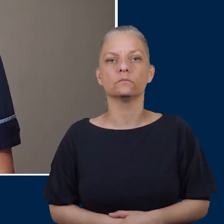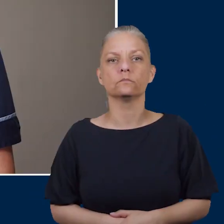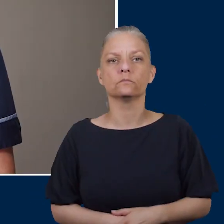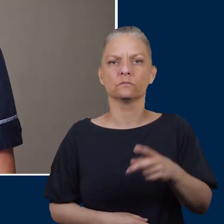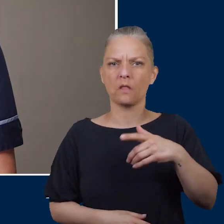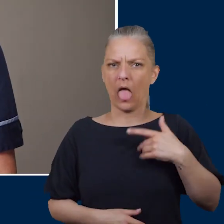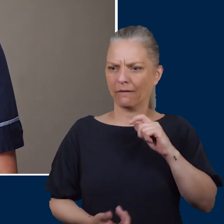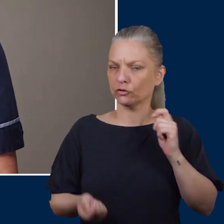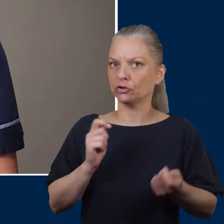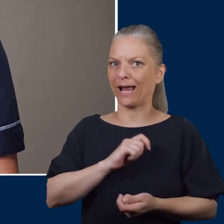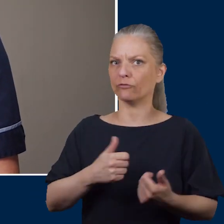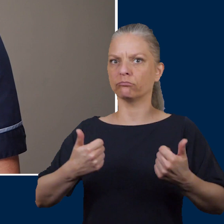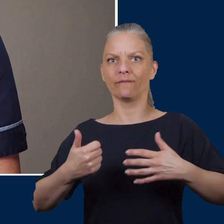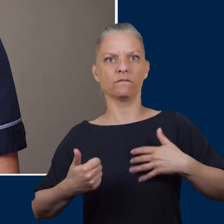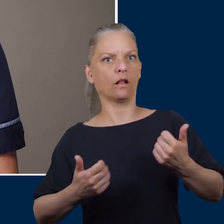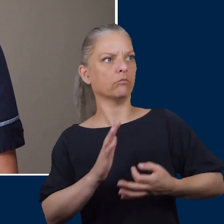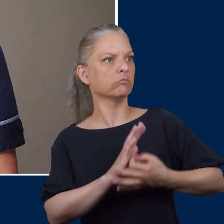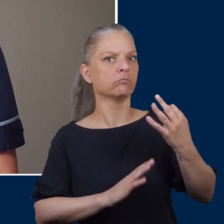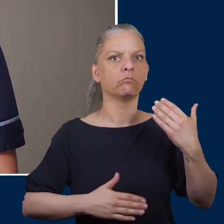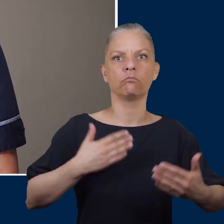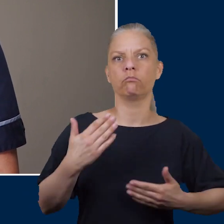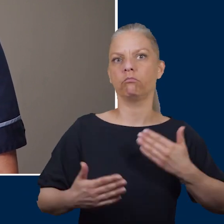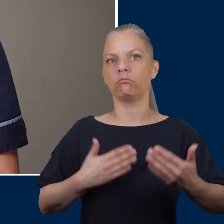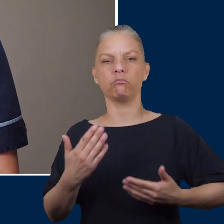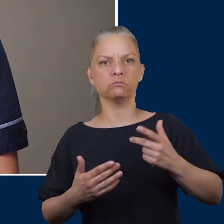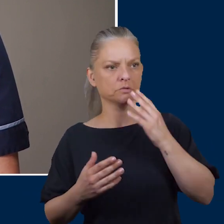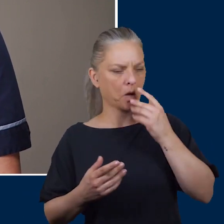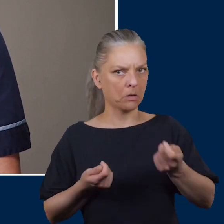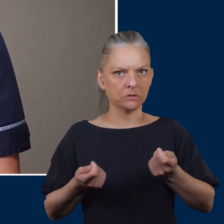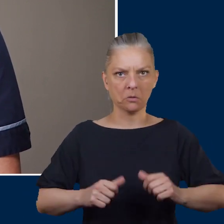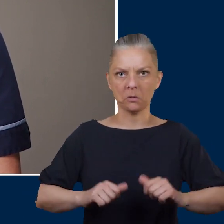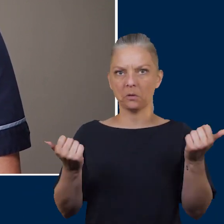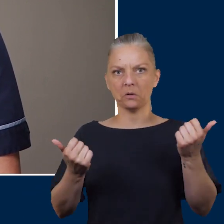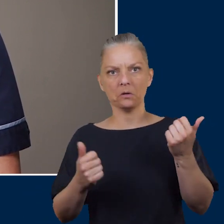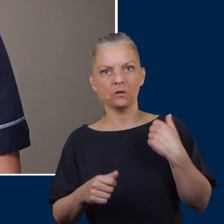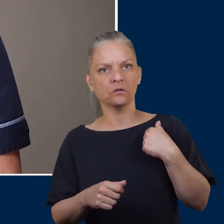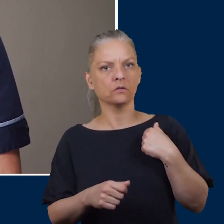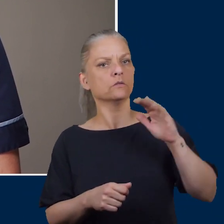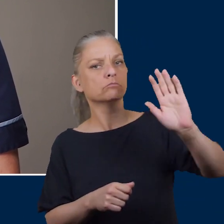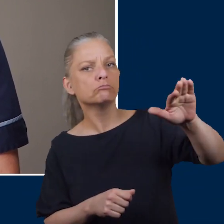And if change in lifestyle does not improve your diabetes control then your GP will discuss